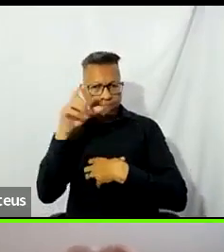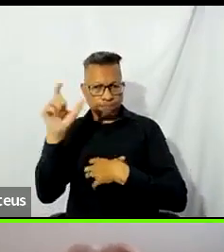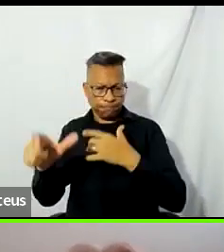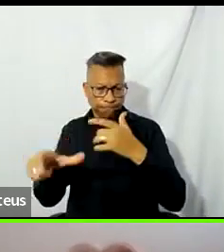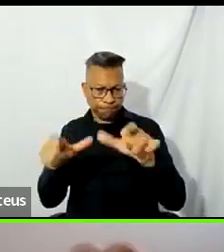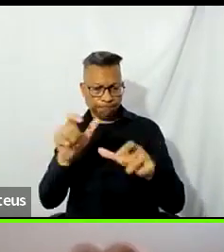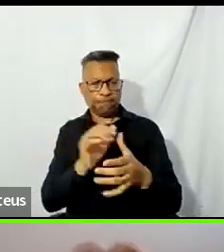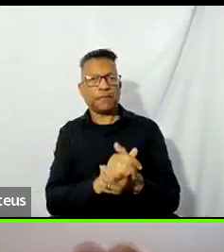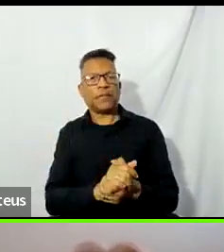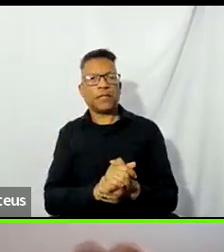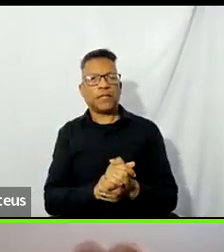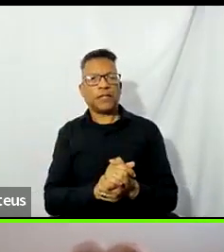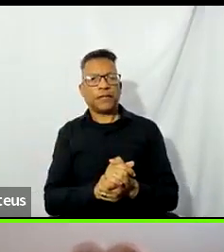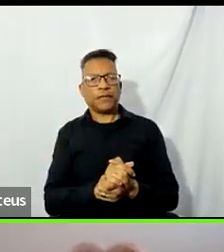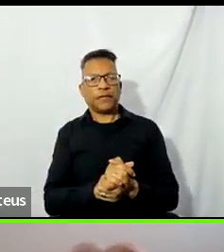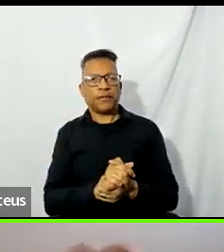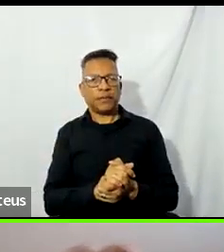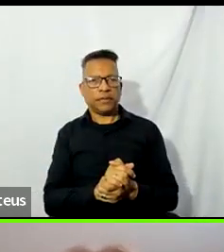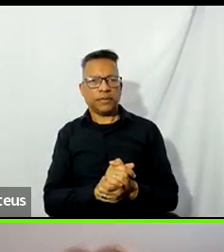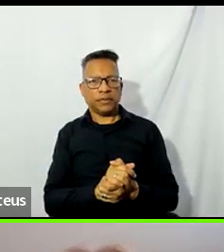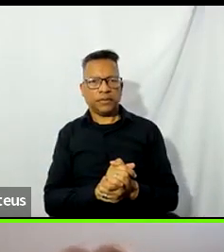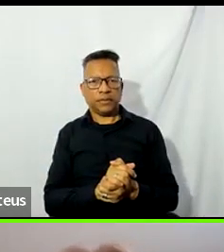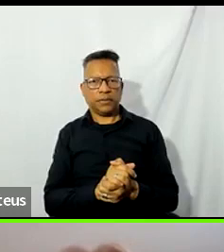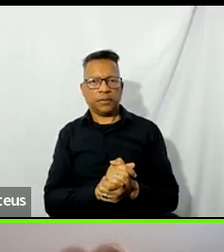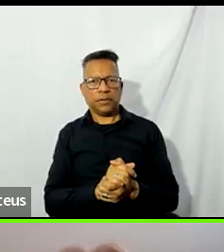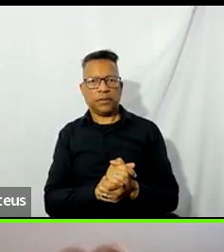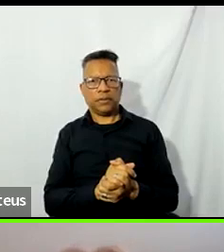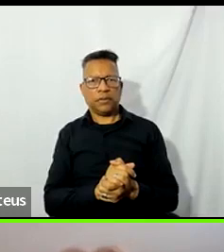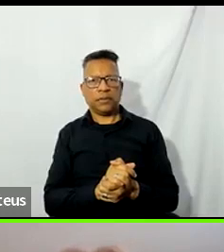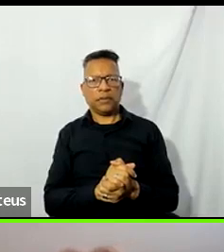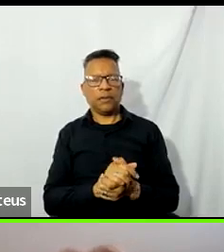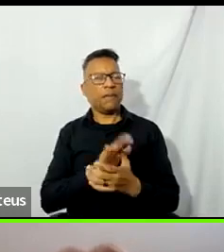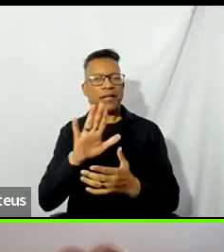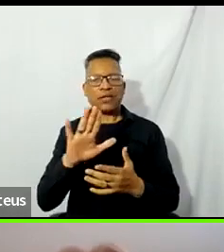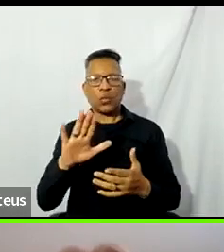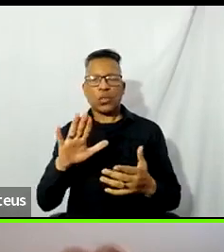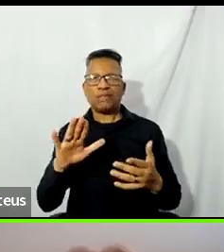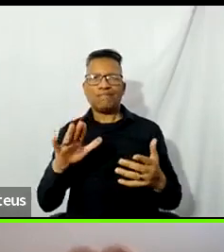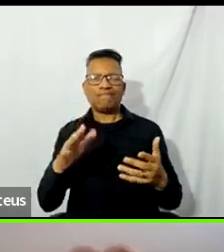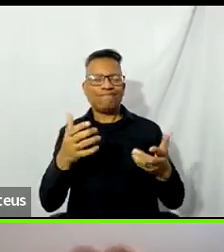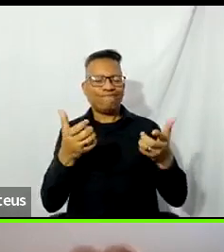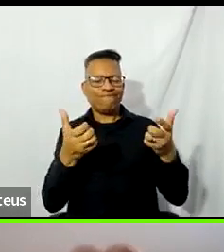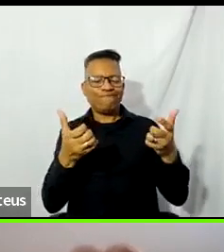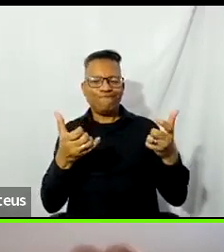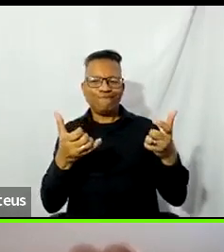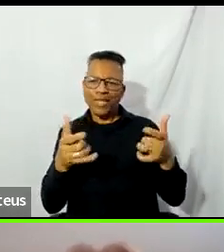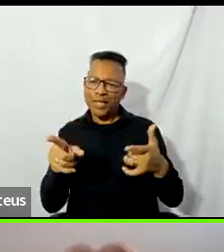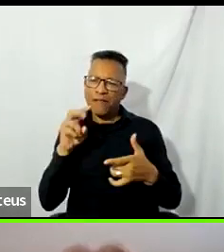to that that along you know. the he the what's he the what's not explained in vaguets